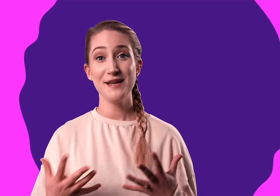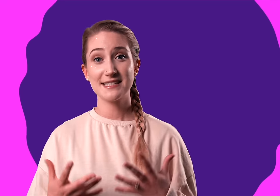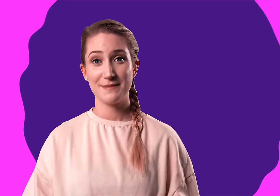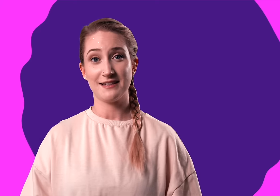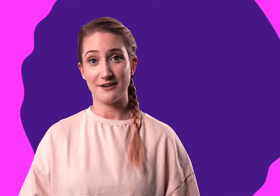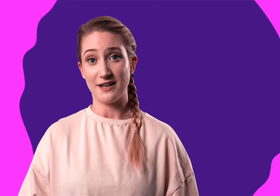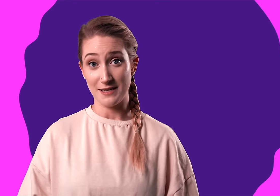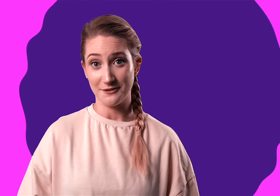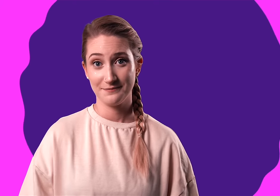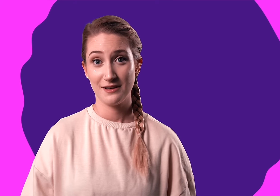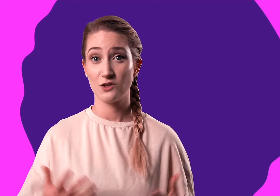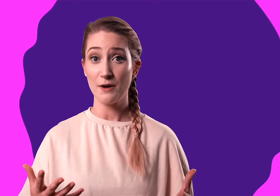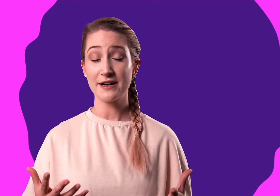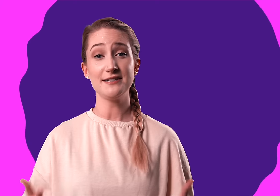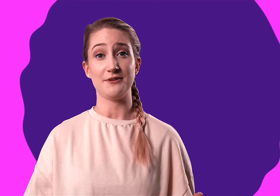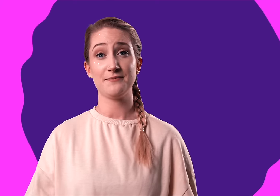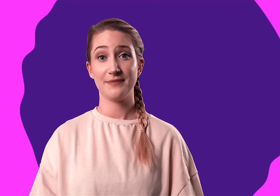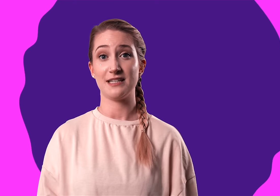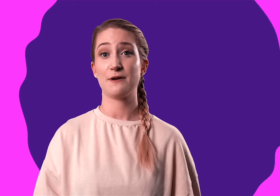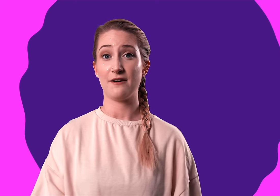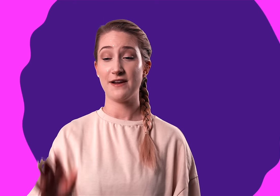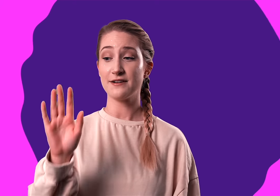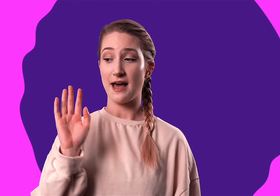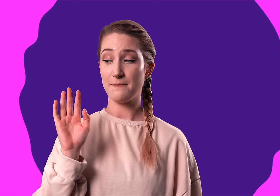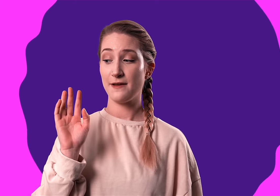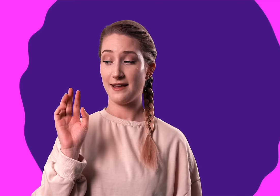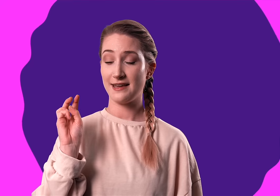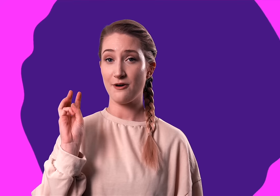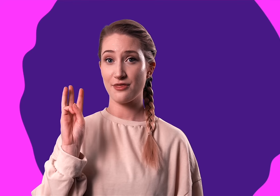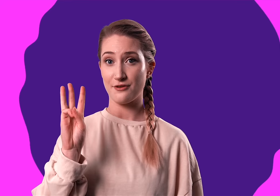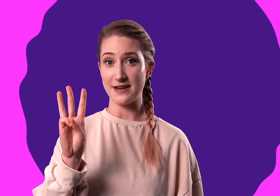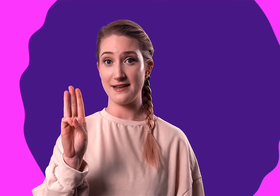We get to make the letter W. So what we're going to do is put our fingers up and count three.